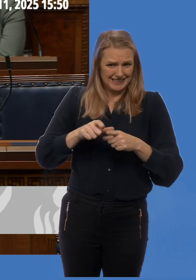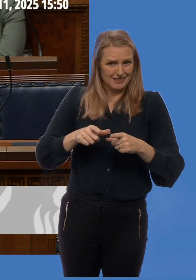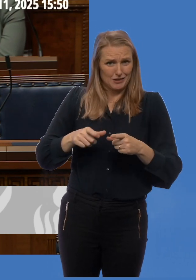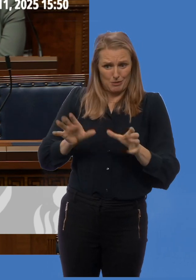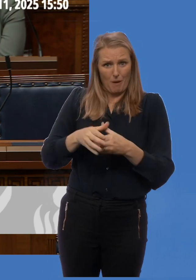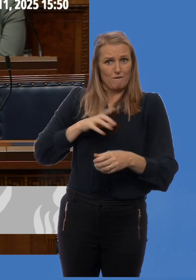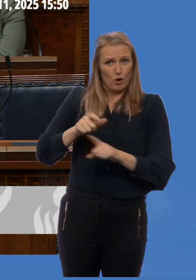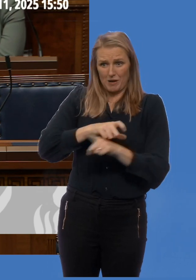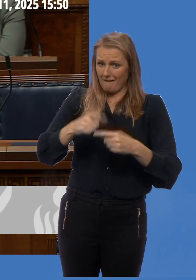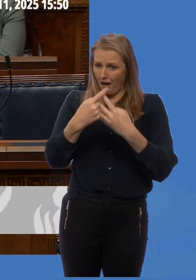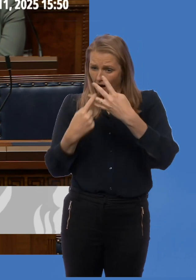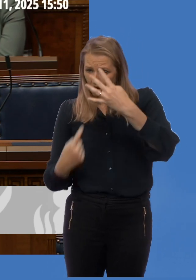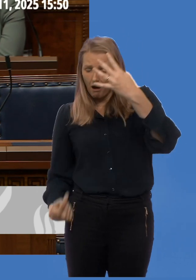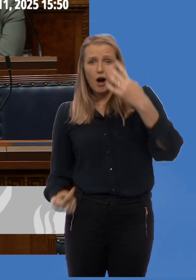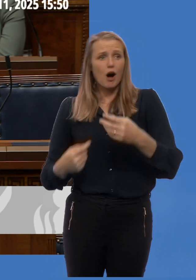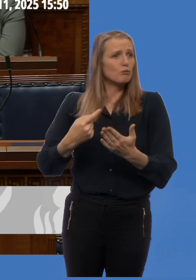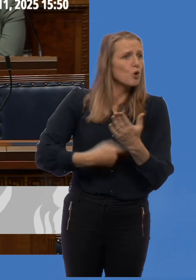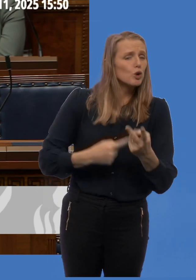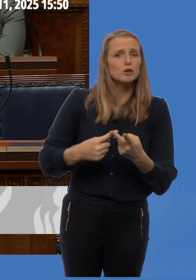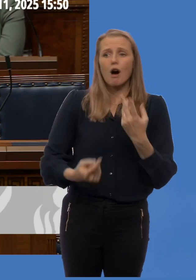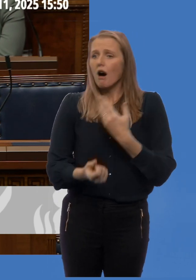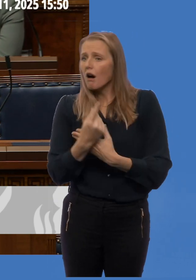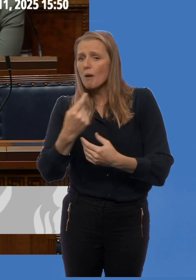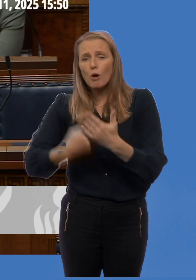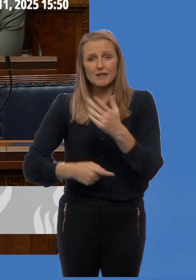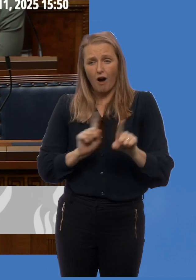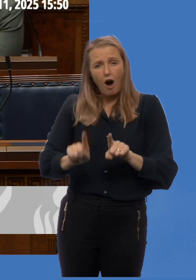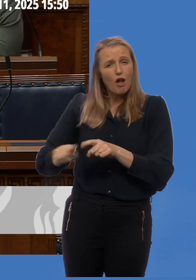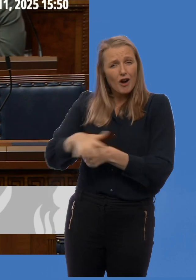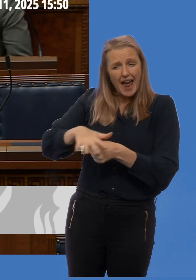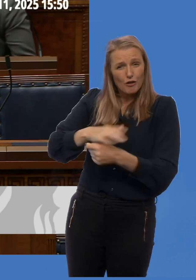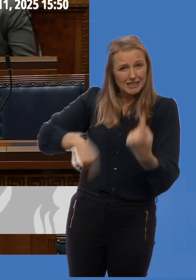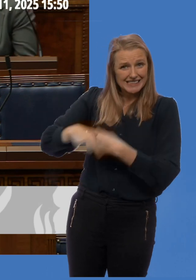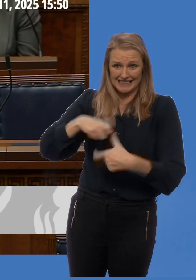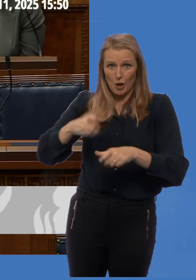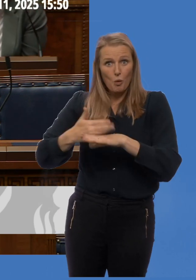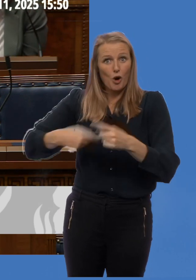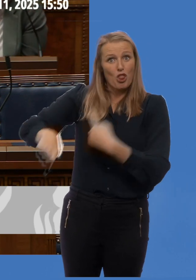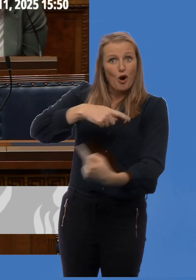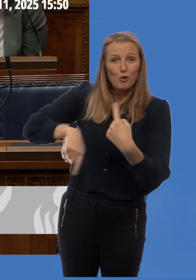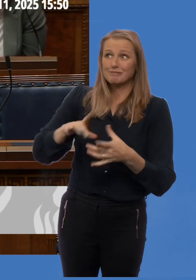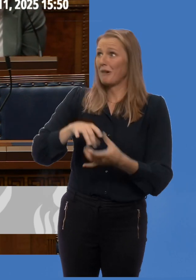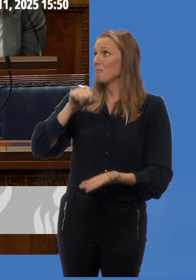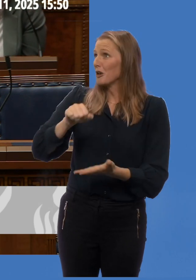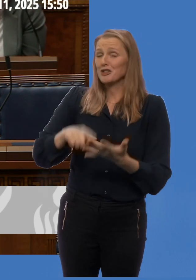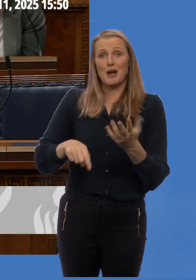emerging policy and key strategies, budgetary matters, monitoring rounds and ministerial evidence sessions.